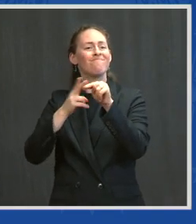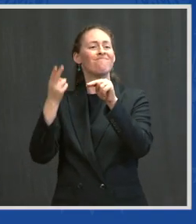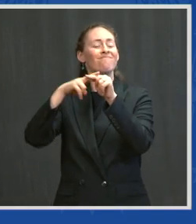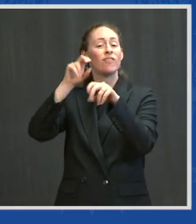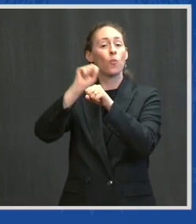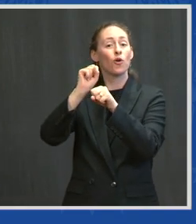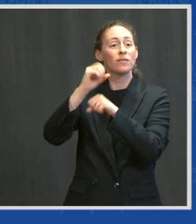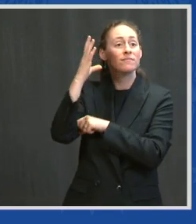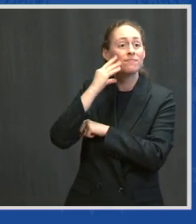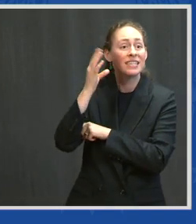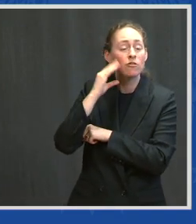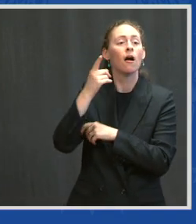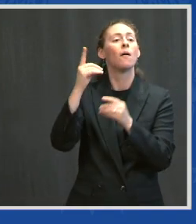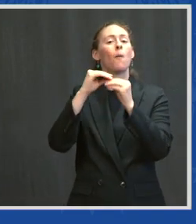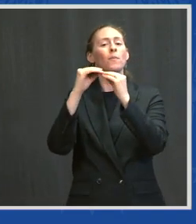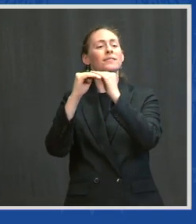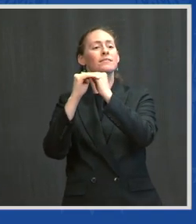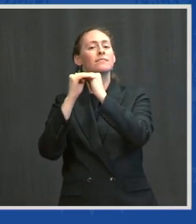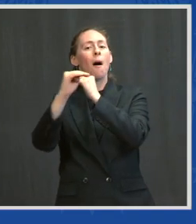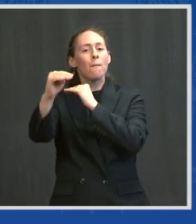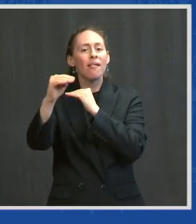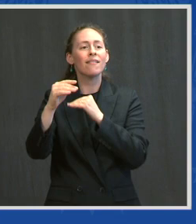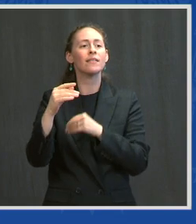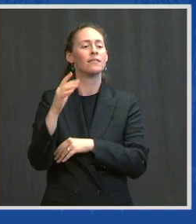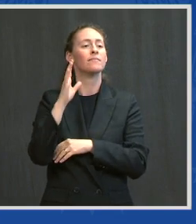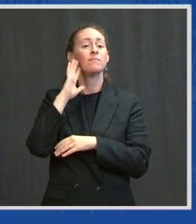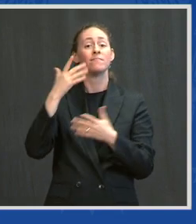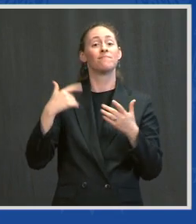and a chance for a better life, rather than going back to exactly what they left.